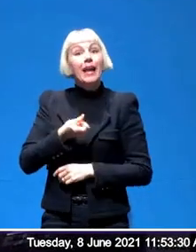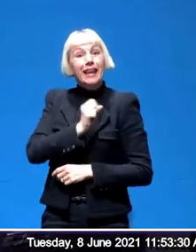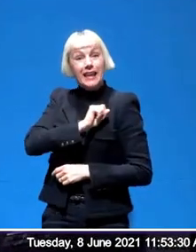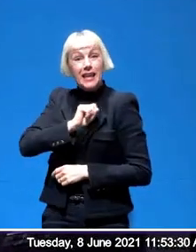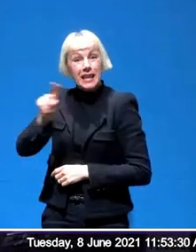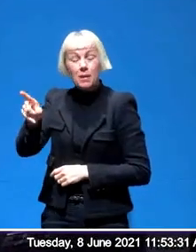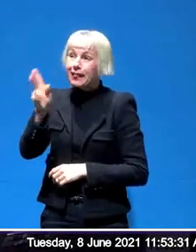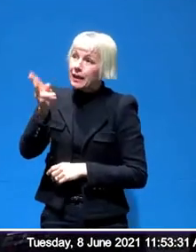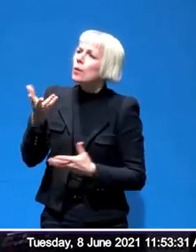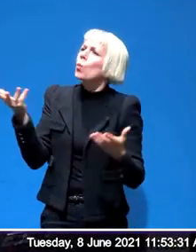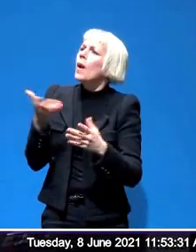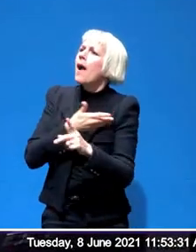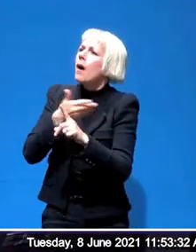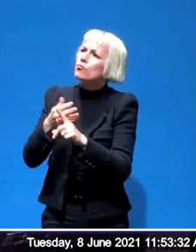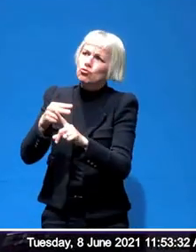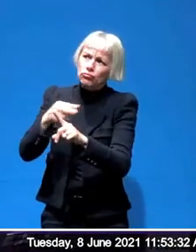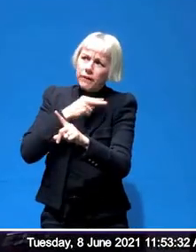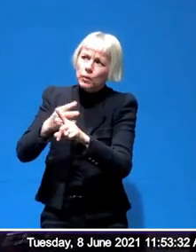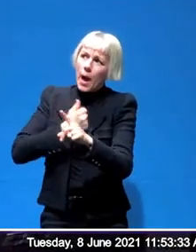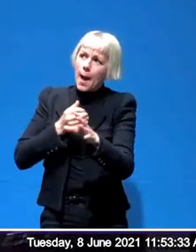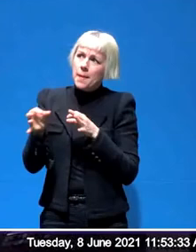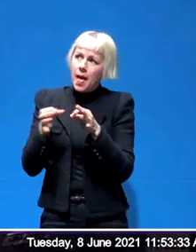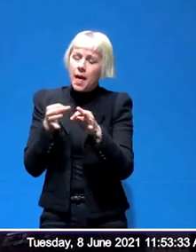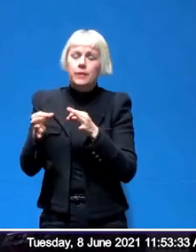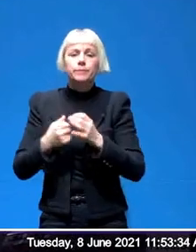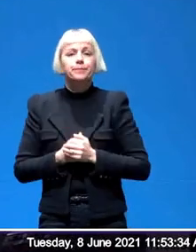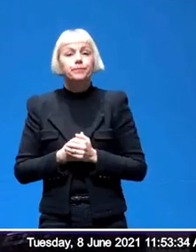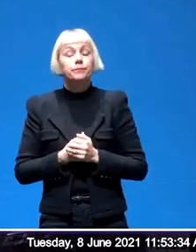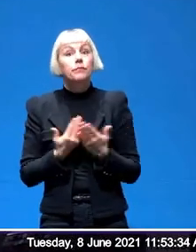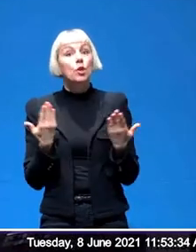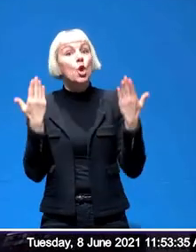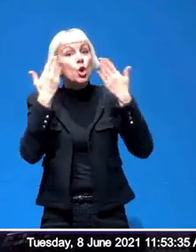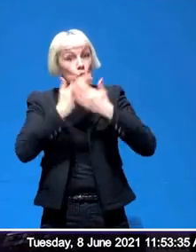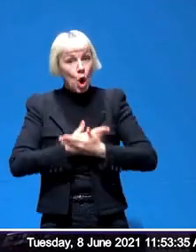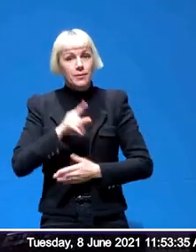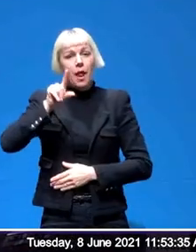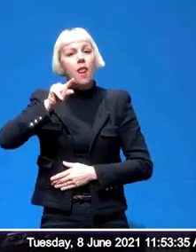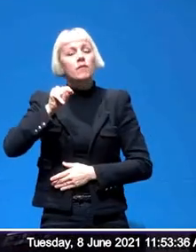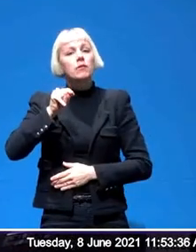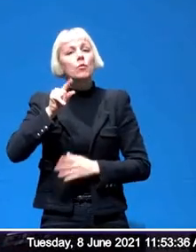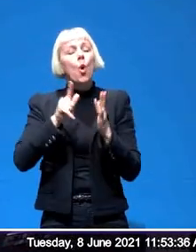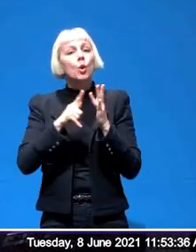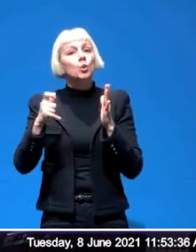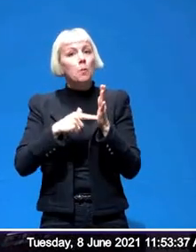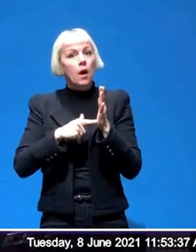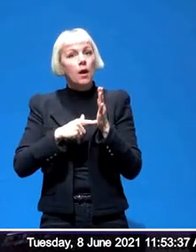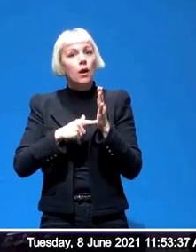asking where the review was up to. On the evening of 11 October, I received a phone call from a delegate